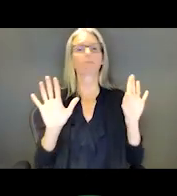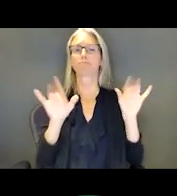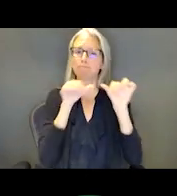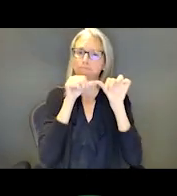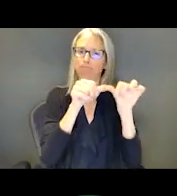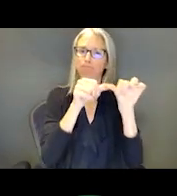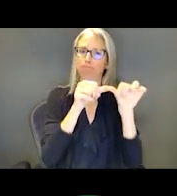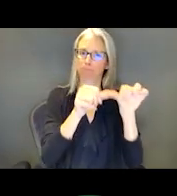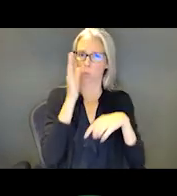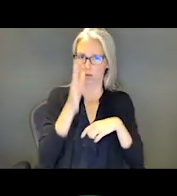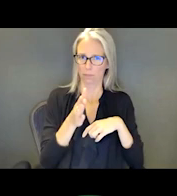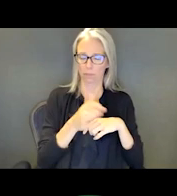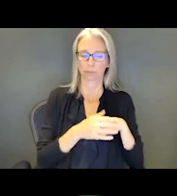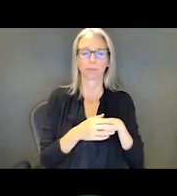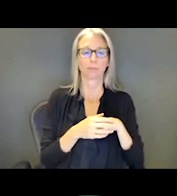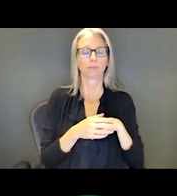modules or YouTube videos or something like that.